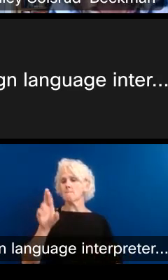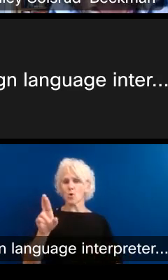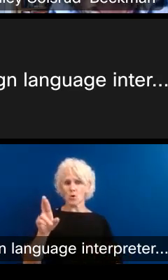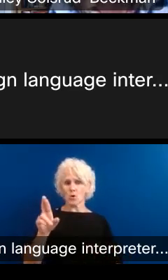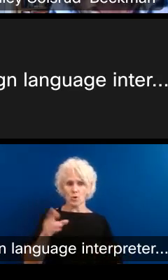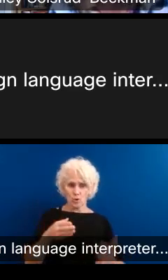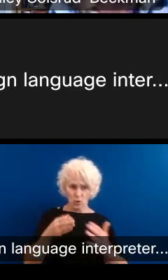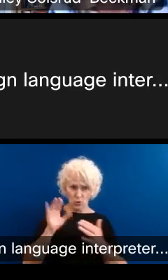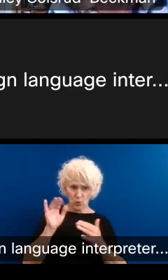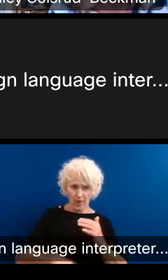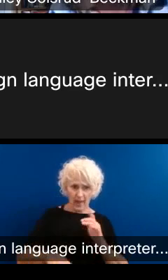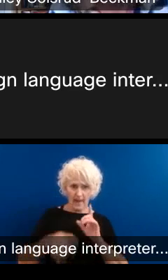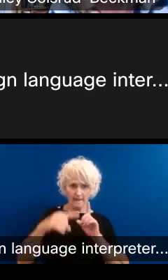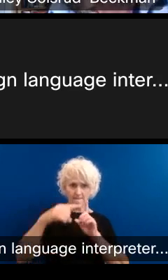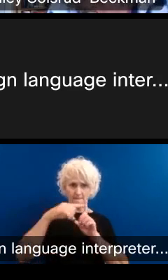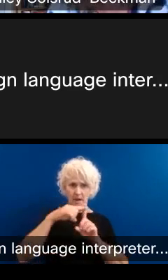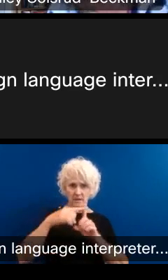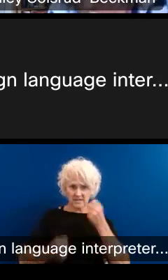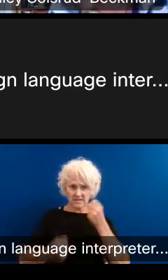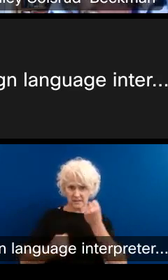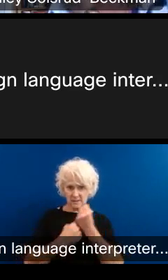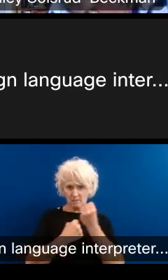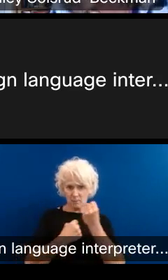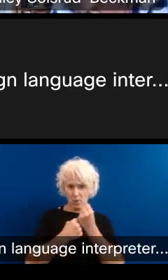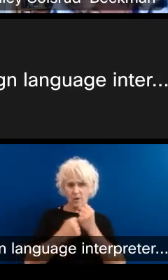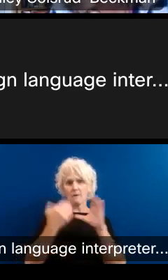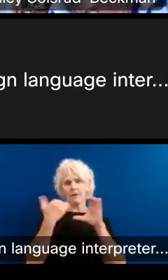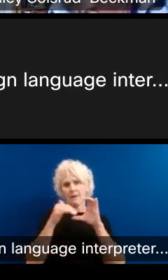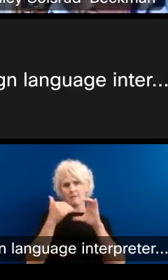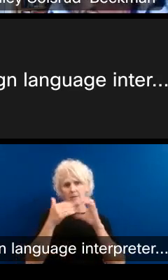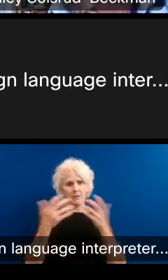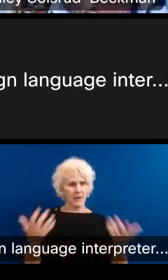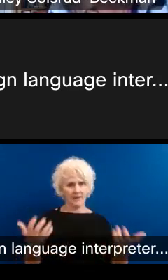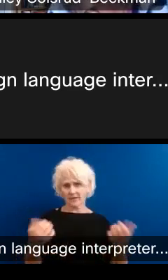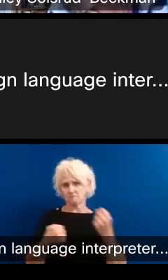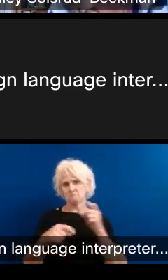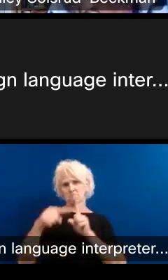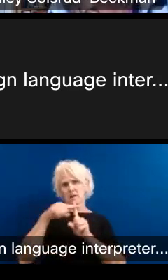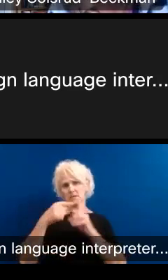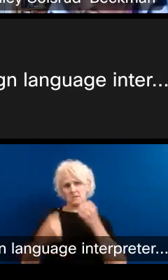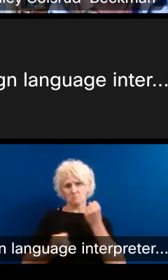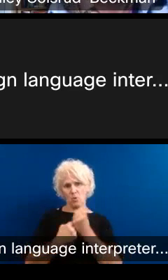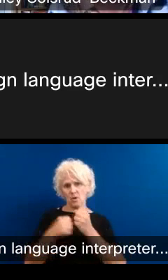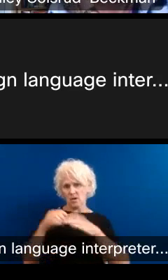positive supports email and anything positive supports can go there. And then lastly we have